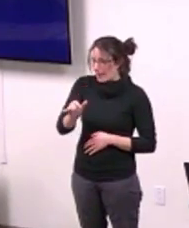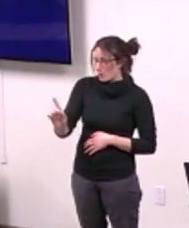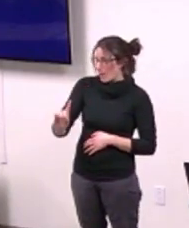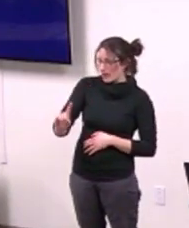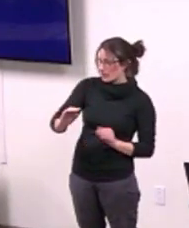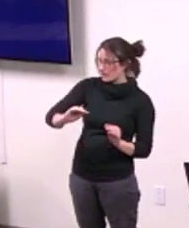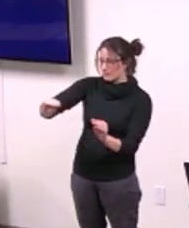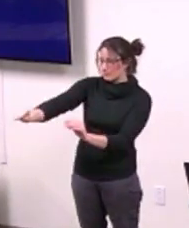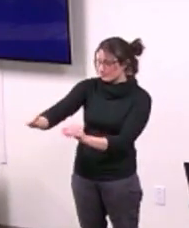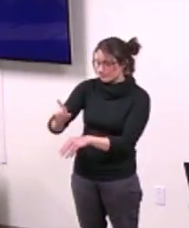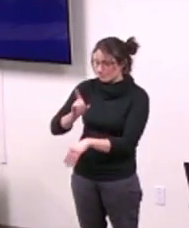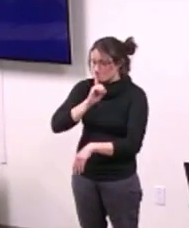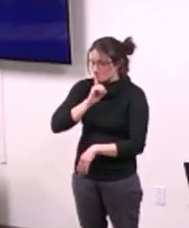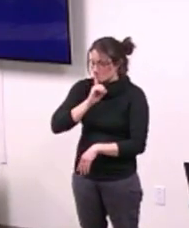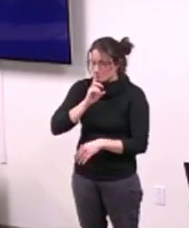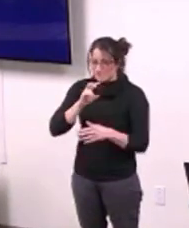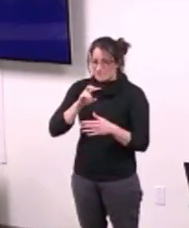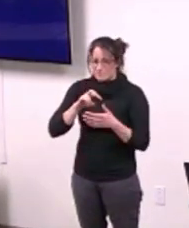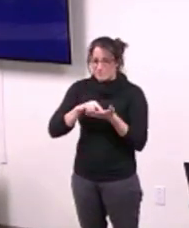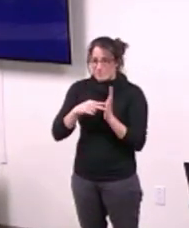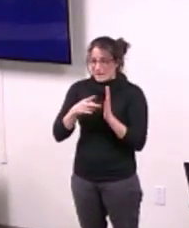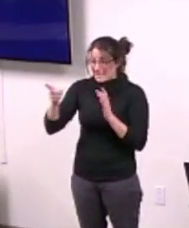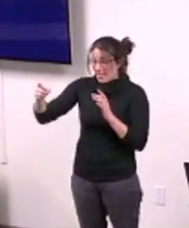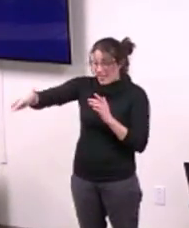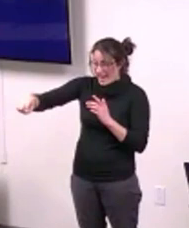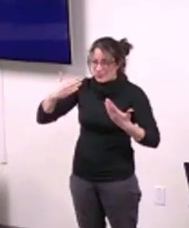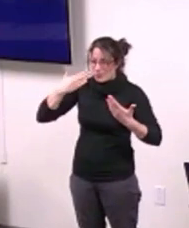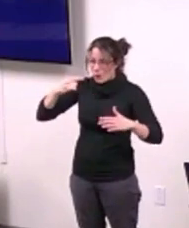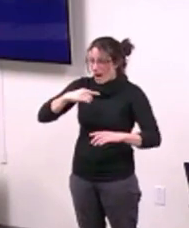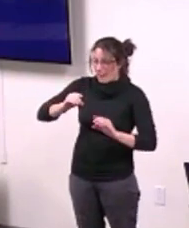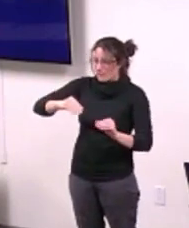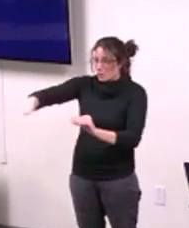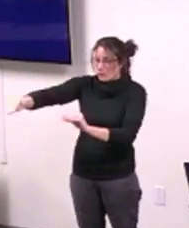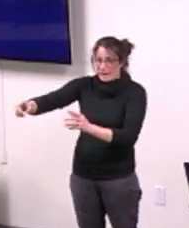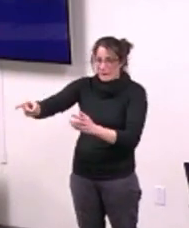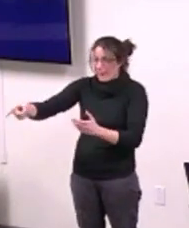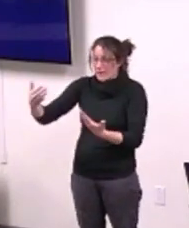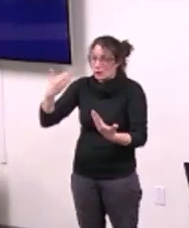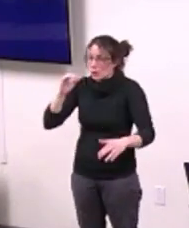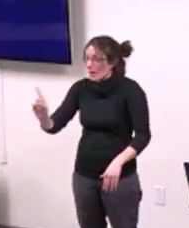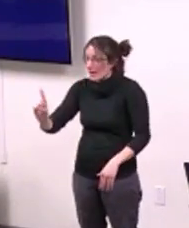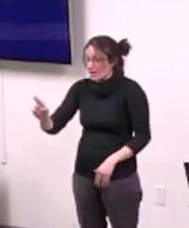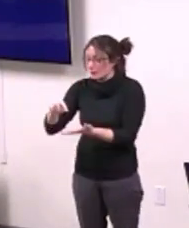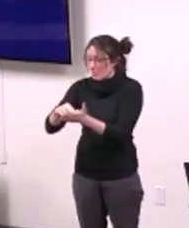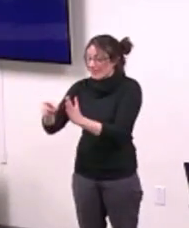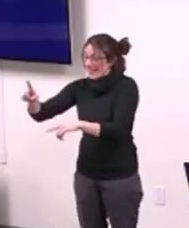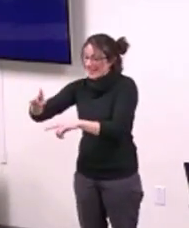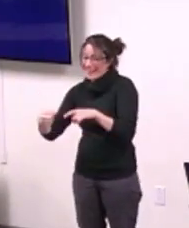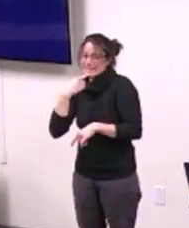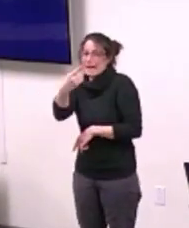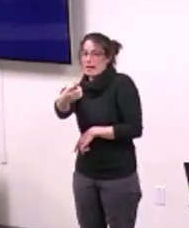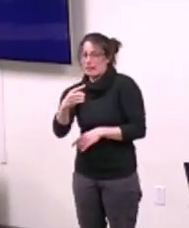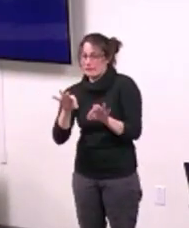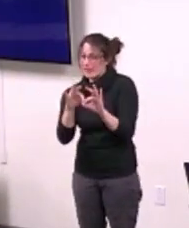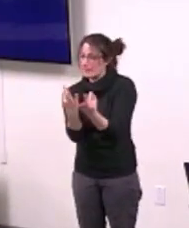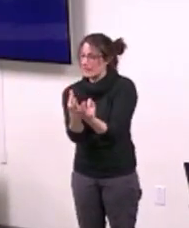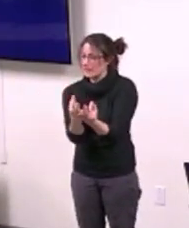Therefore, they don't know where they're going. So they cannot tell their family members where they're going.